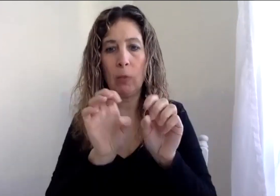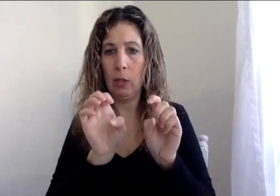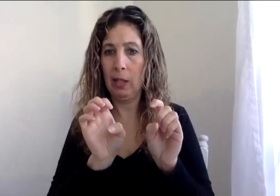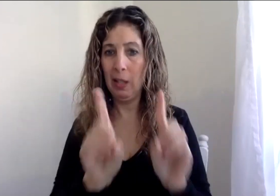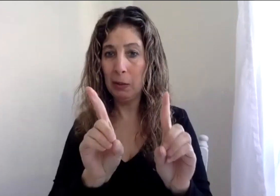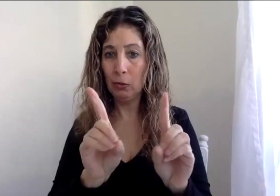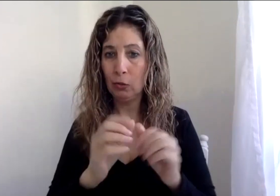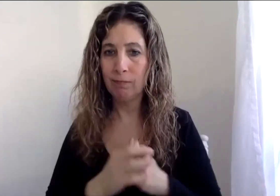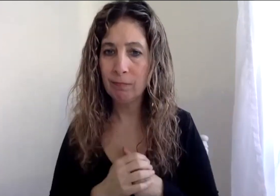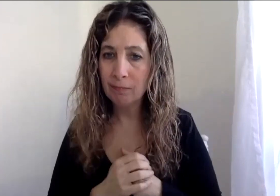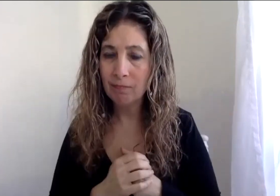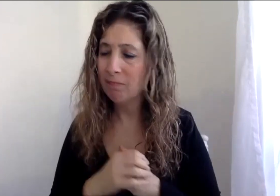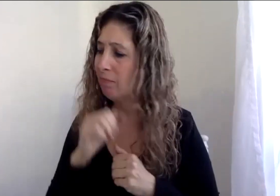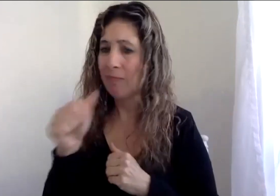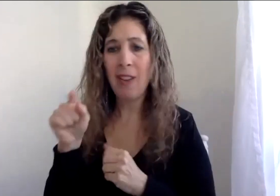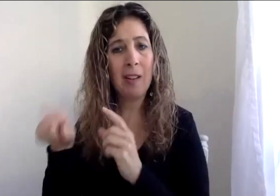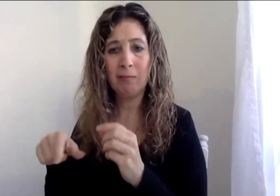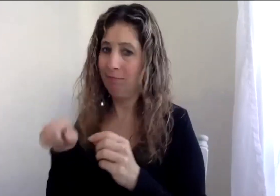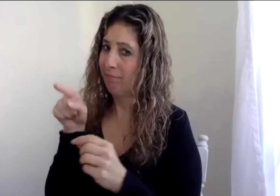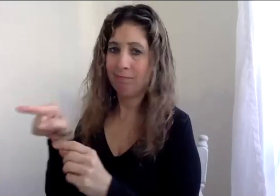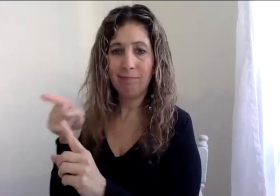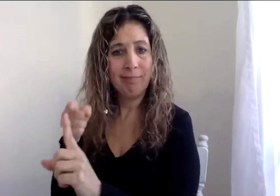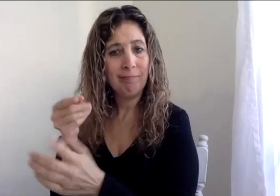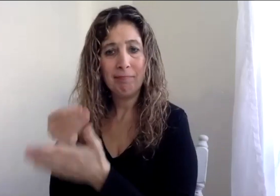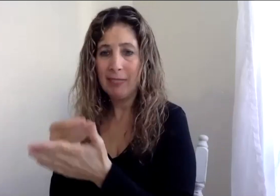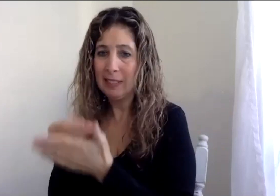there at the school and the education that they're getting there.